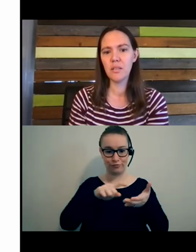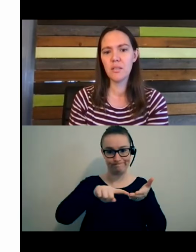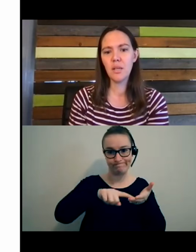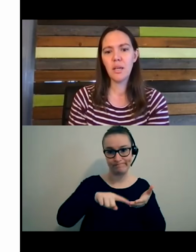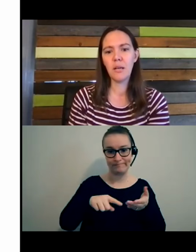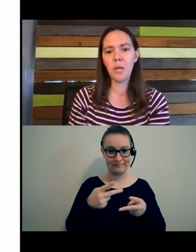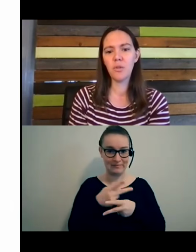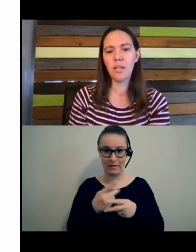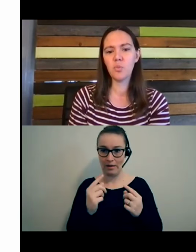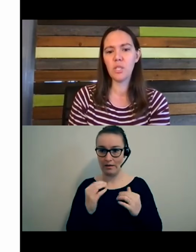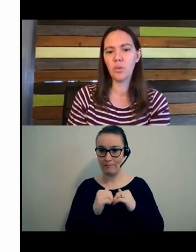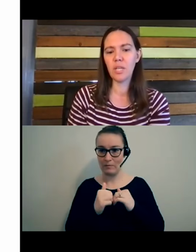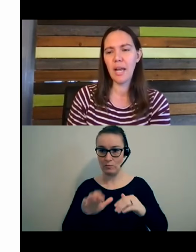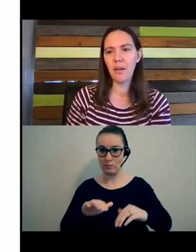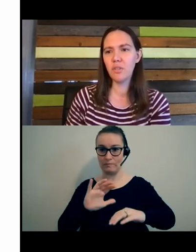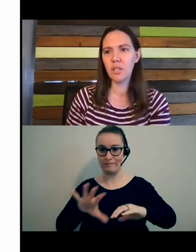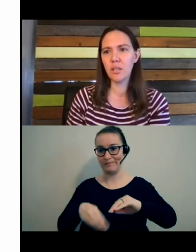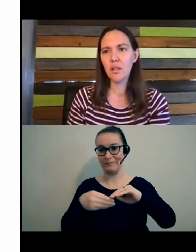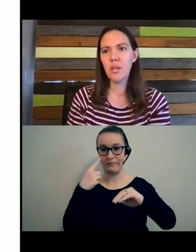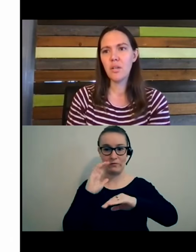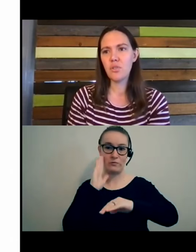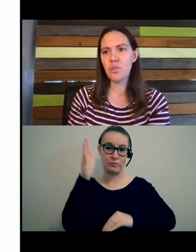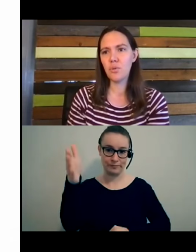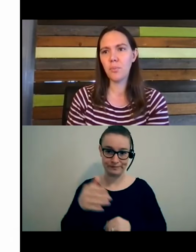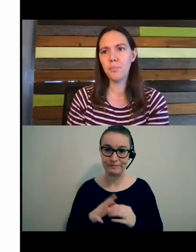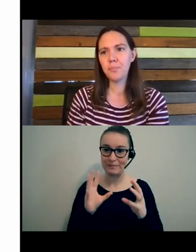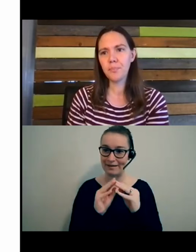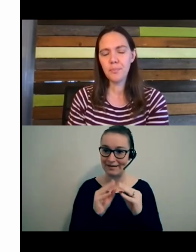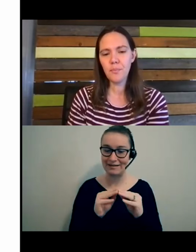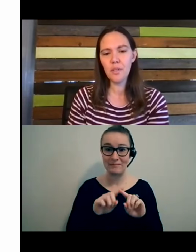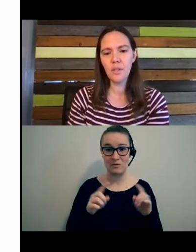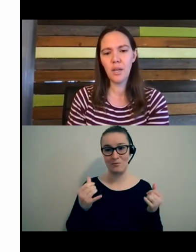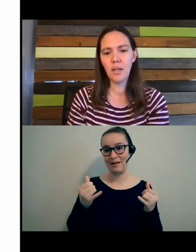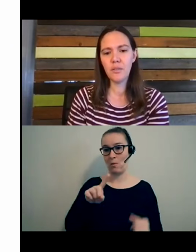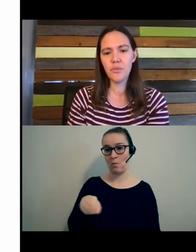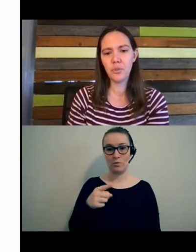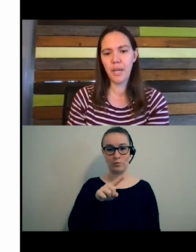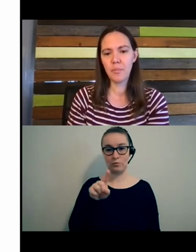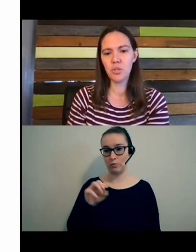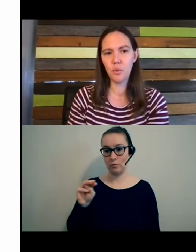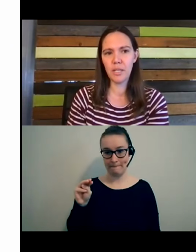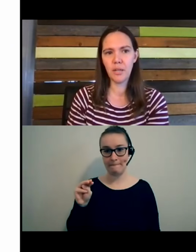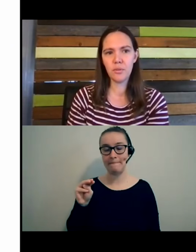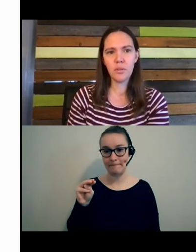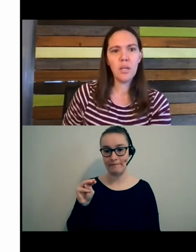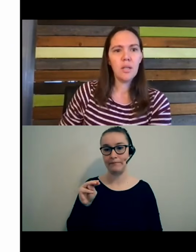Otherwise, we only have the Zoom -- Zoom captions right now.